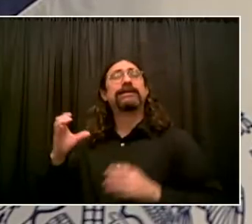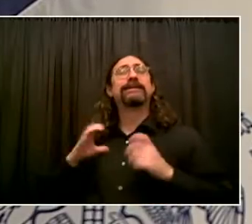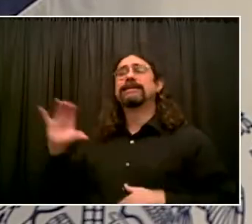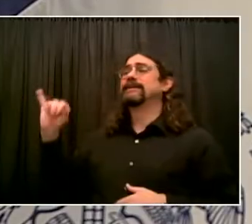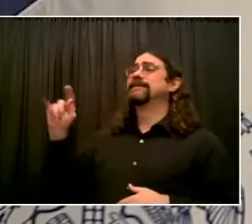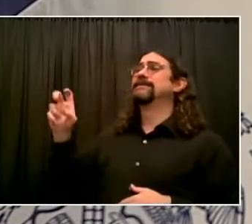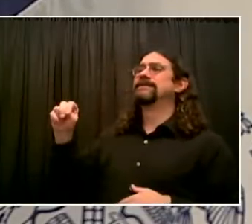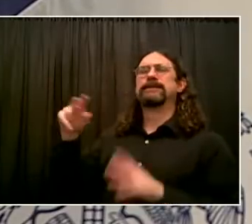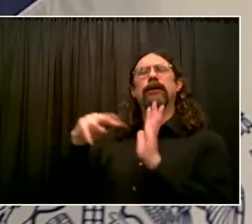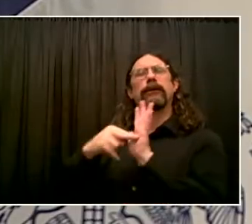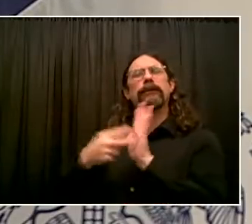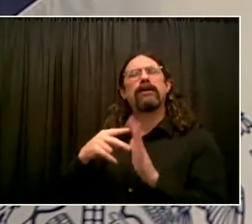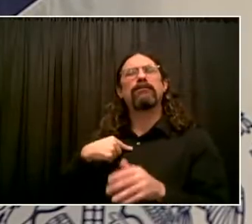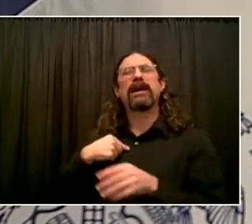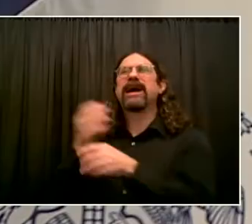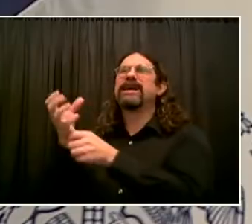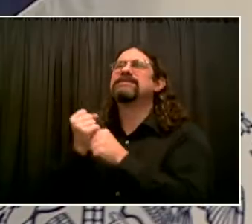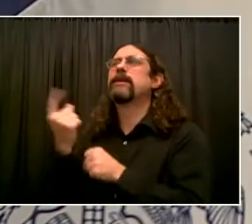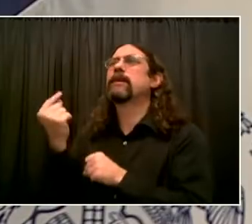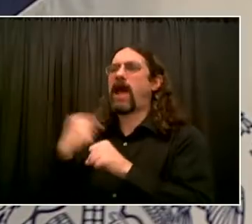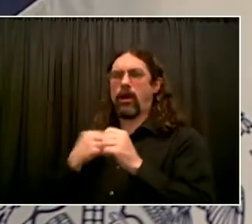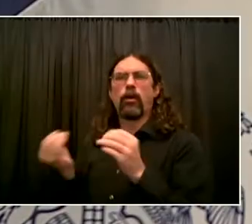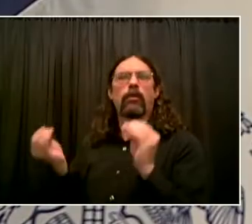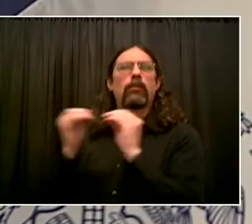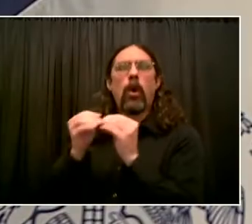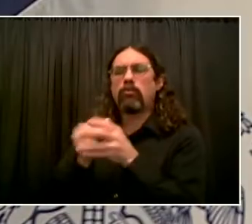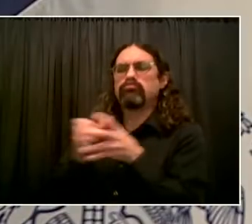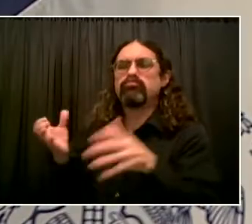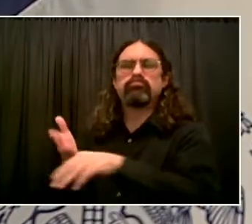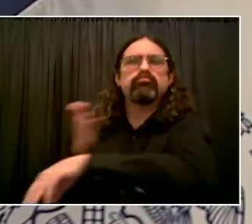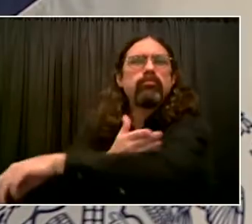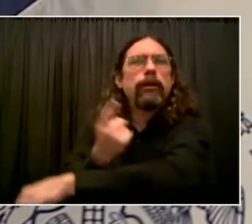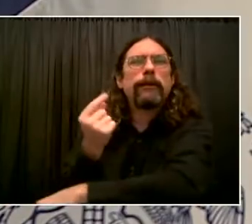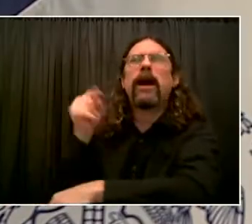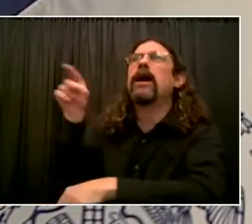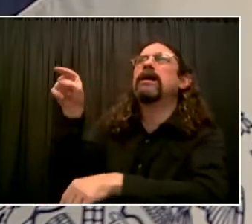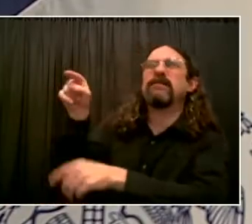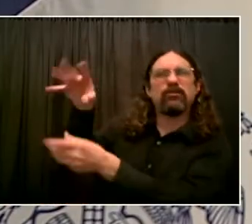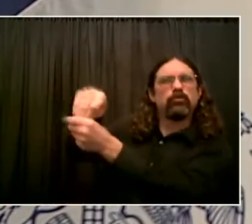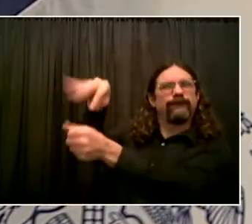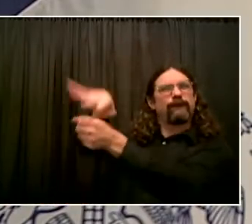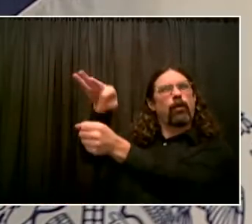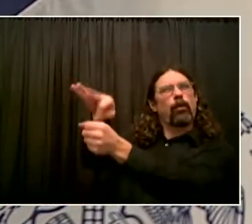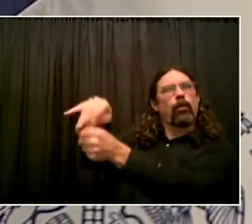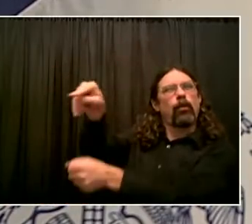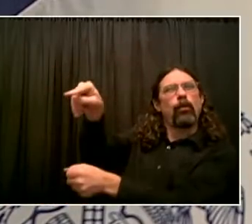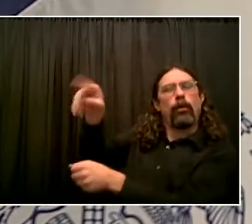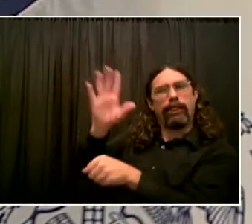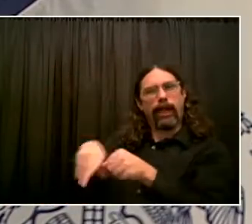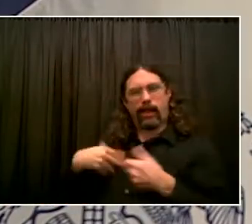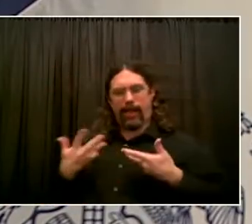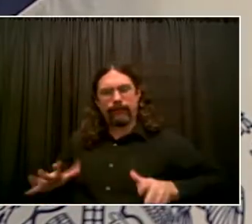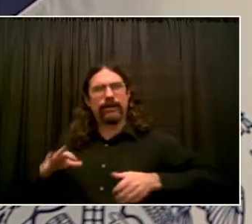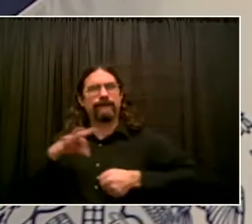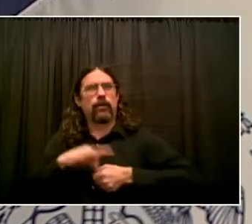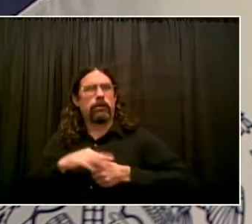THE LOCAL LEVEL. WE WILL LOOK AT THE LEGISLATION. RESPECT OF COUNCIL. THIS IS SOMETHING THAT THE COUNCIL HAS